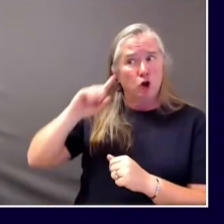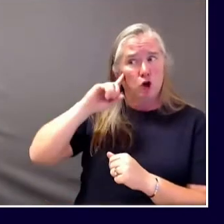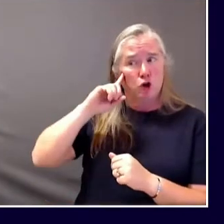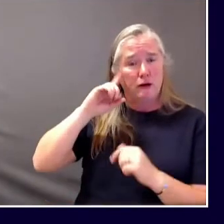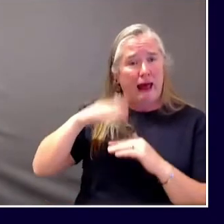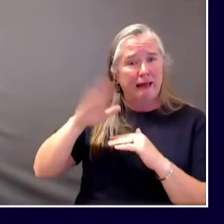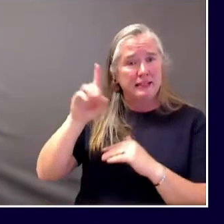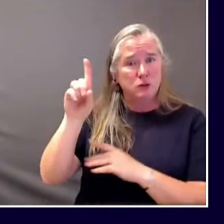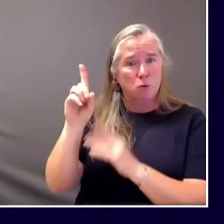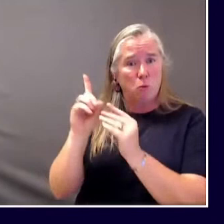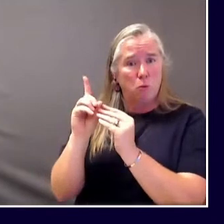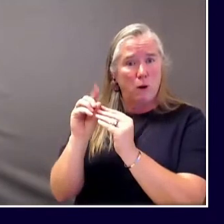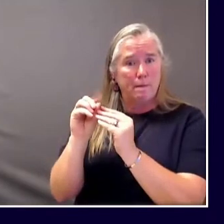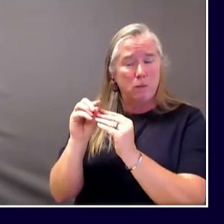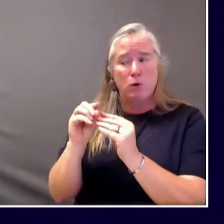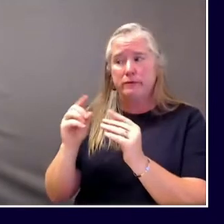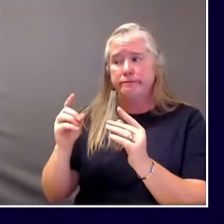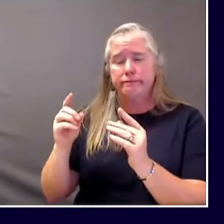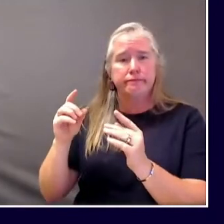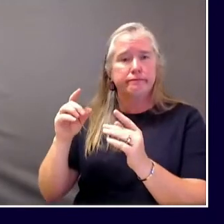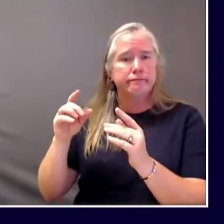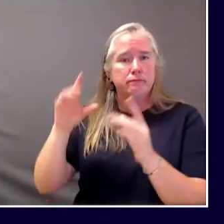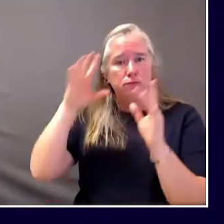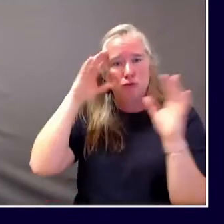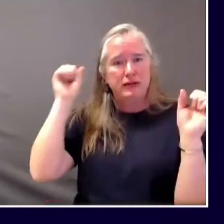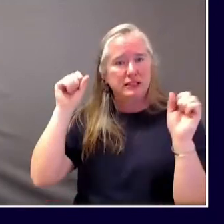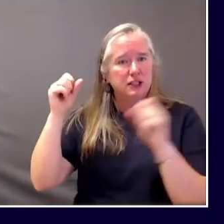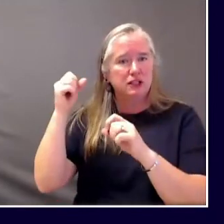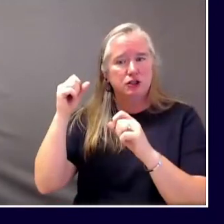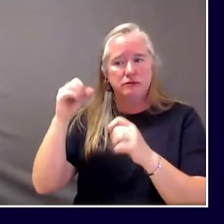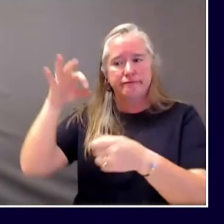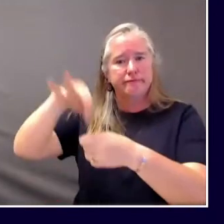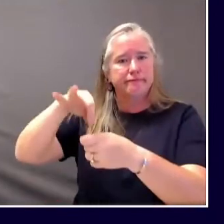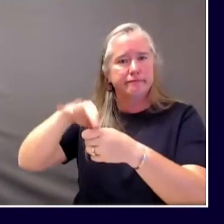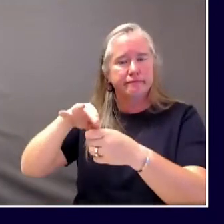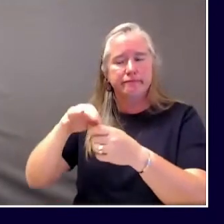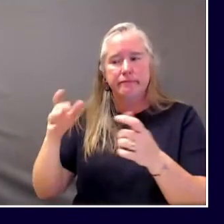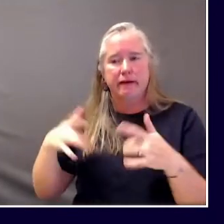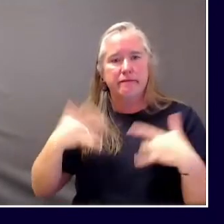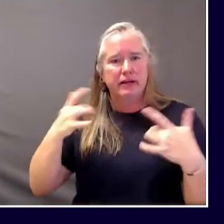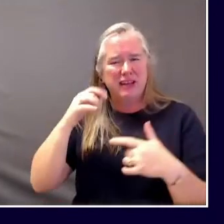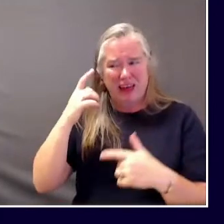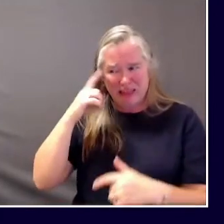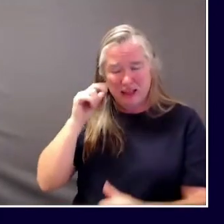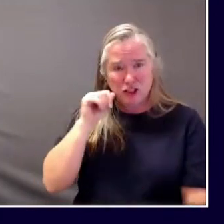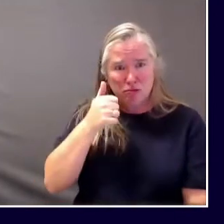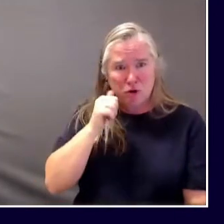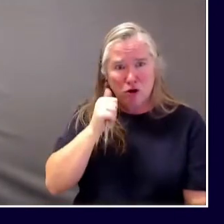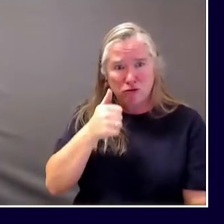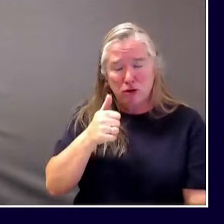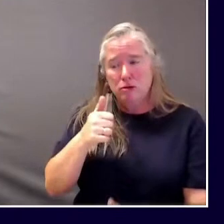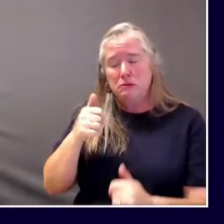presidential campaign event in Maine believe that's tomorrow